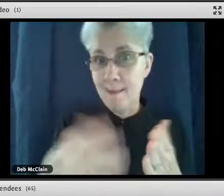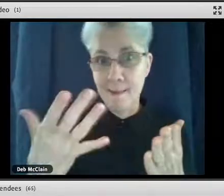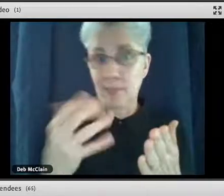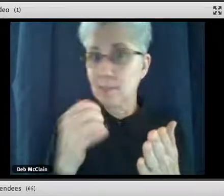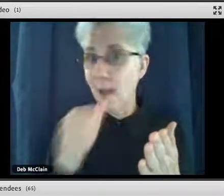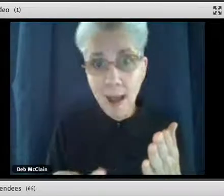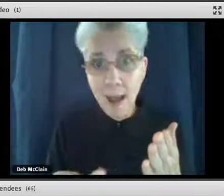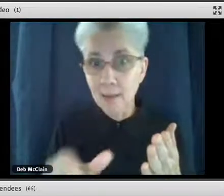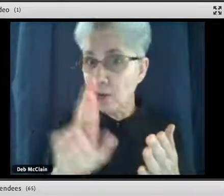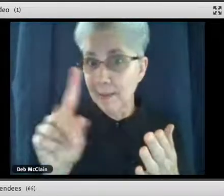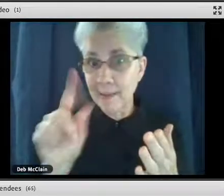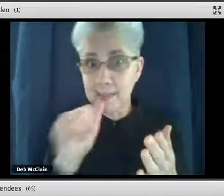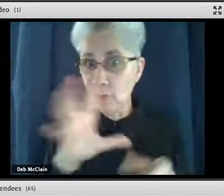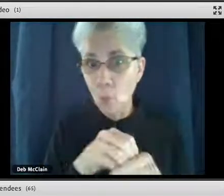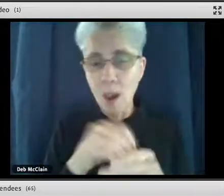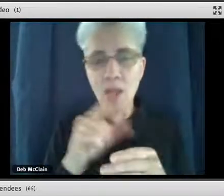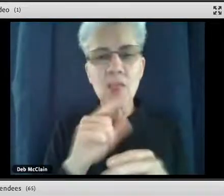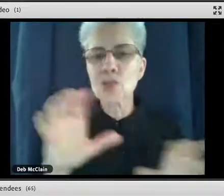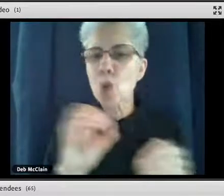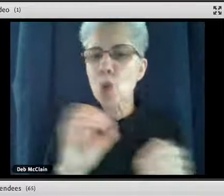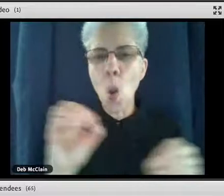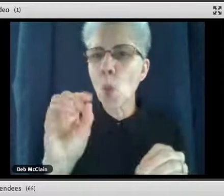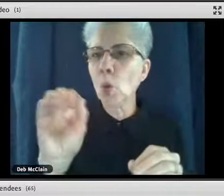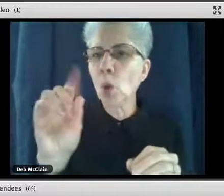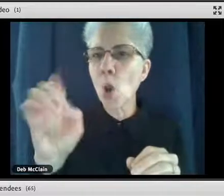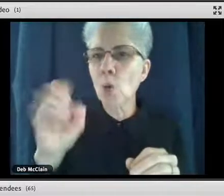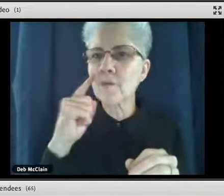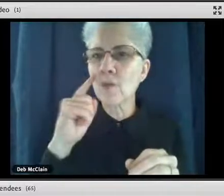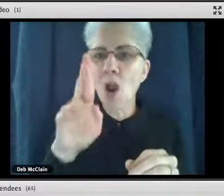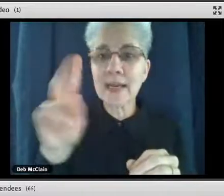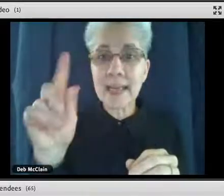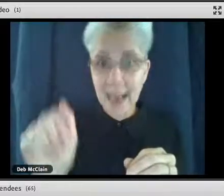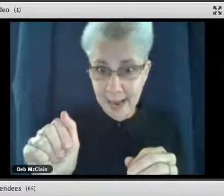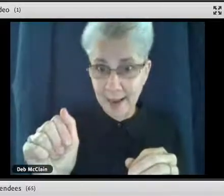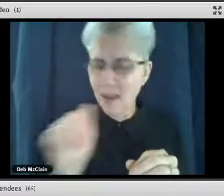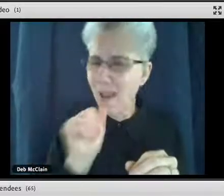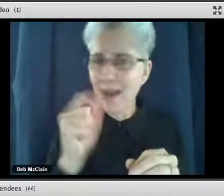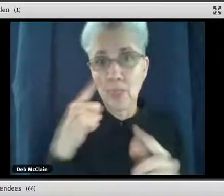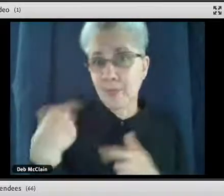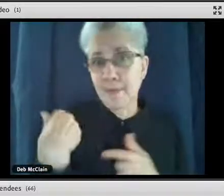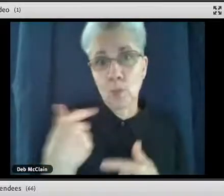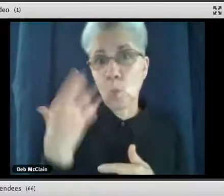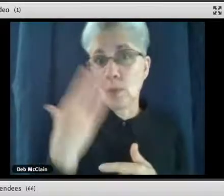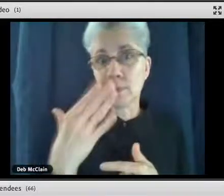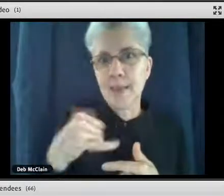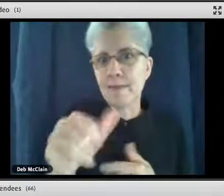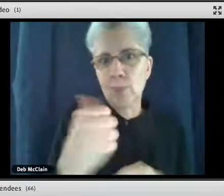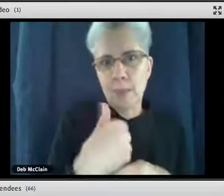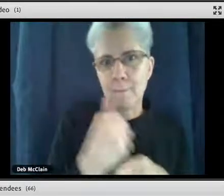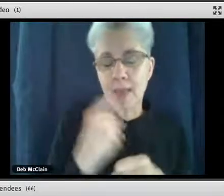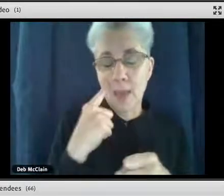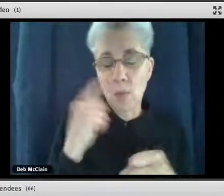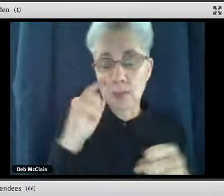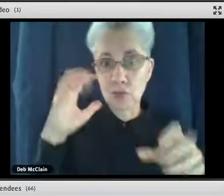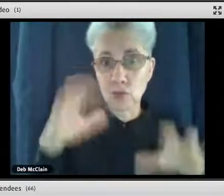RDA does not require that. It does not. There's no code for RDA, okay? And I don't think there ever will be.